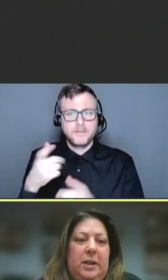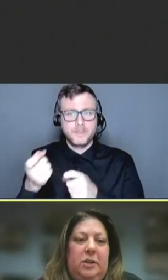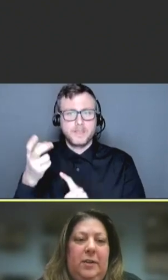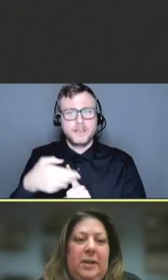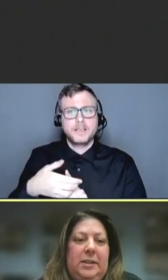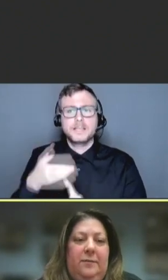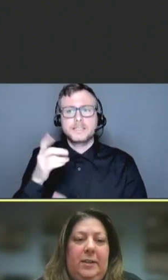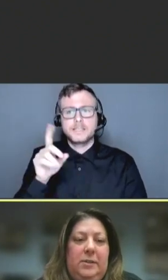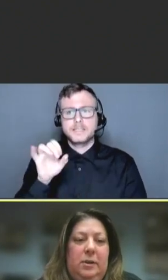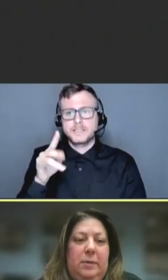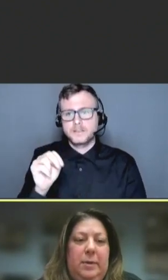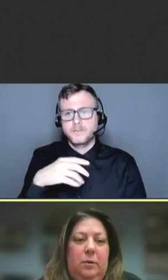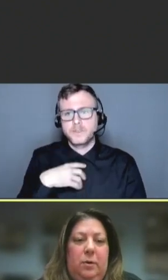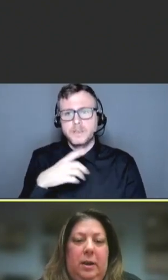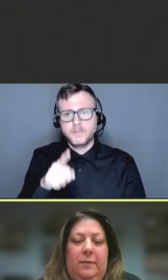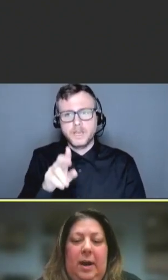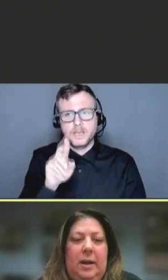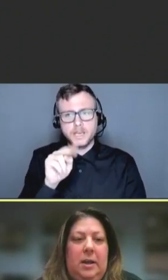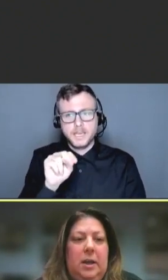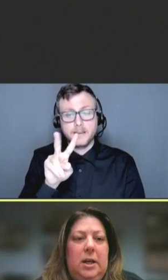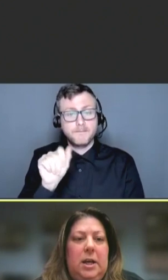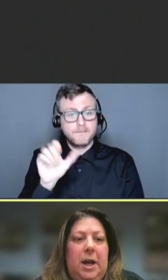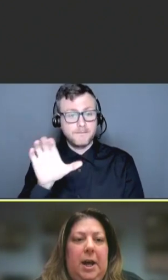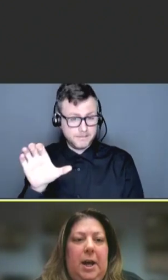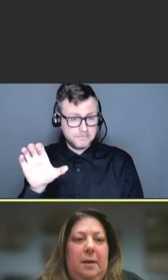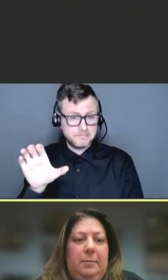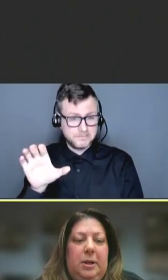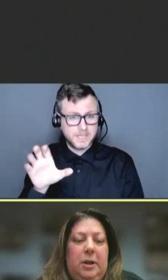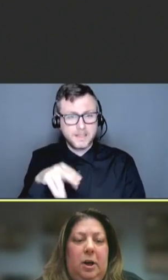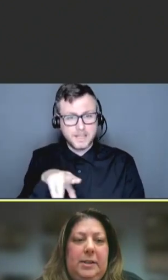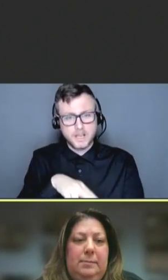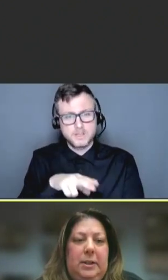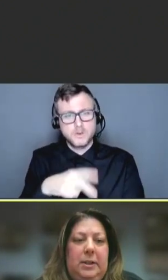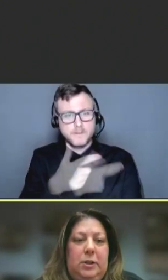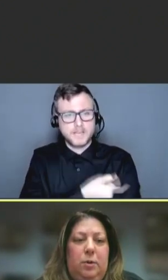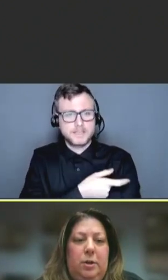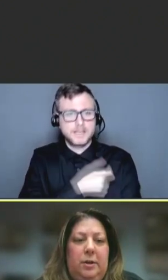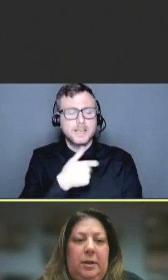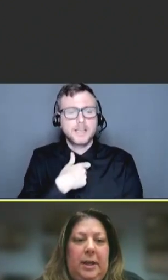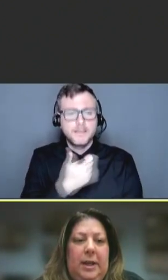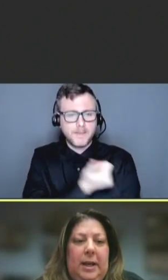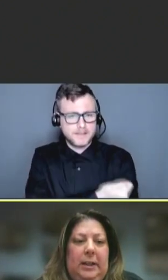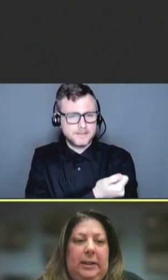the National Vaccine Advisory Committee, or NVAC. I'm going to call this meeting to order. And I'd